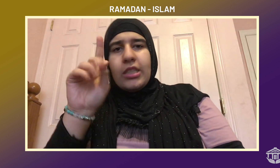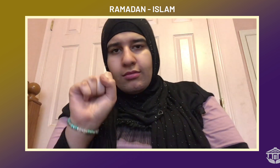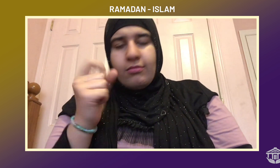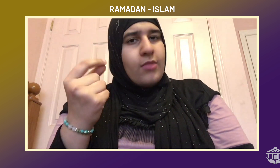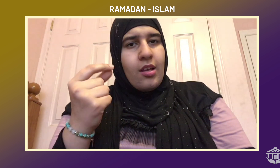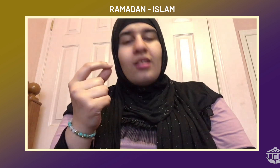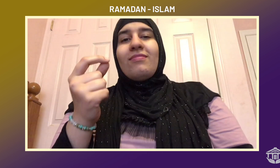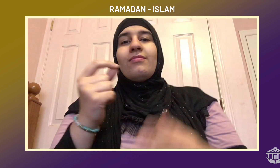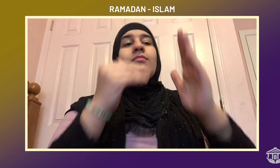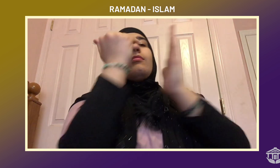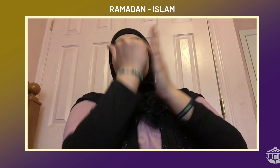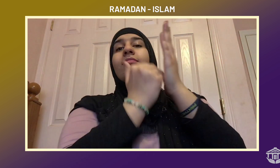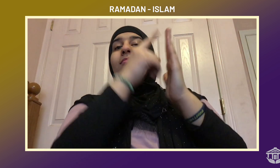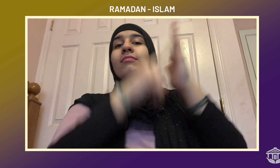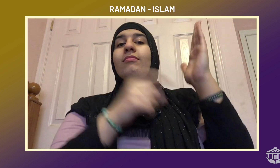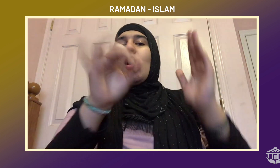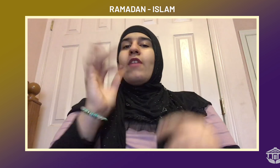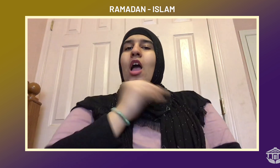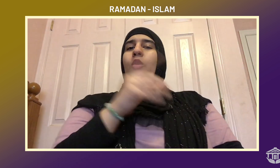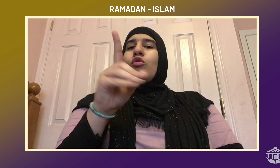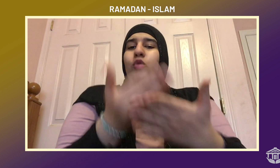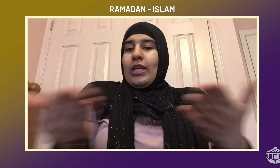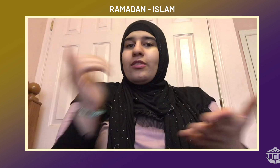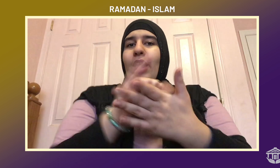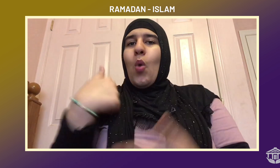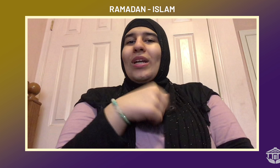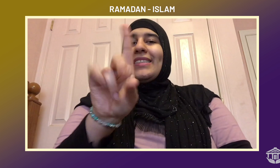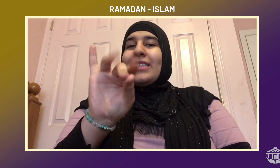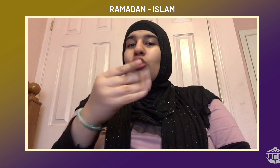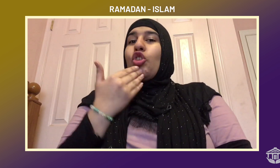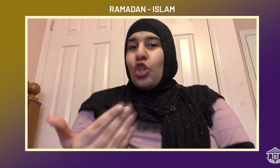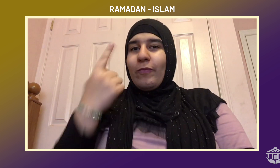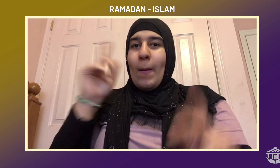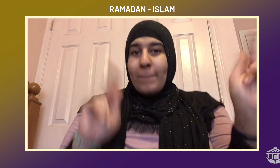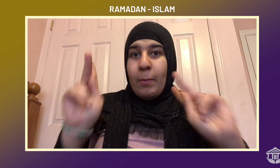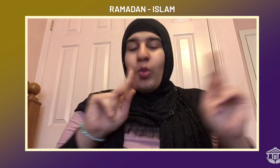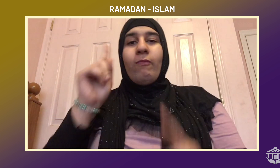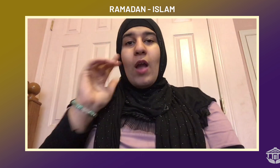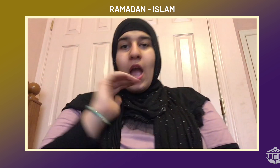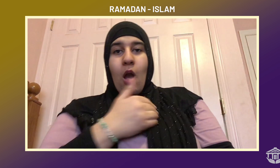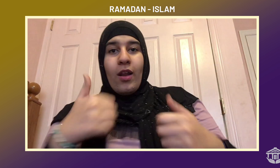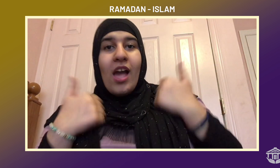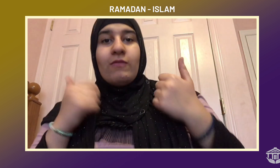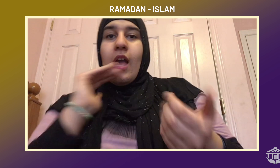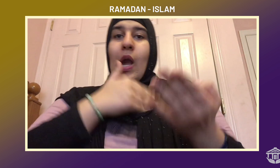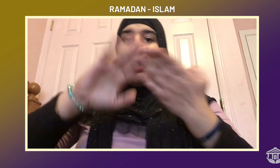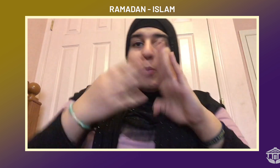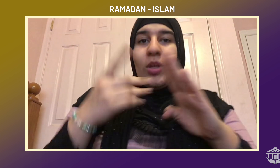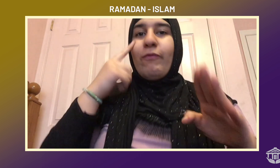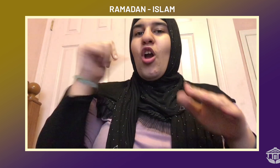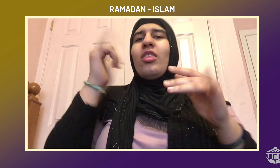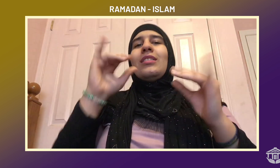That is another good deed. Good deeds are a way of doing things for other people to improve our